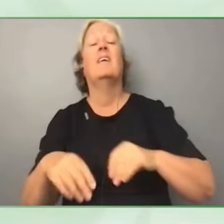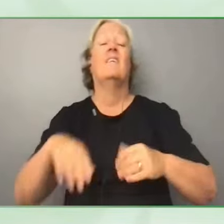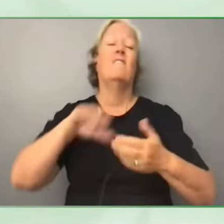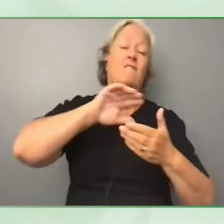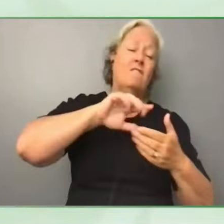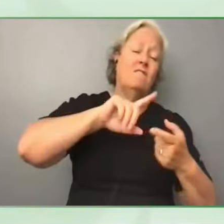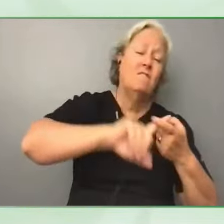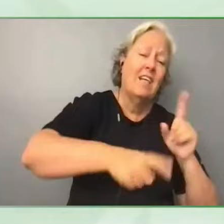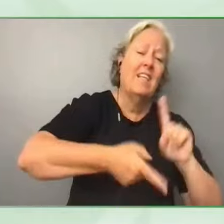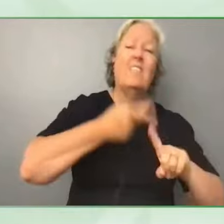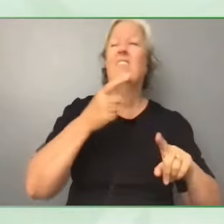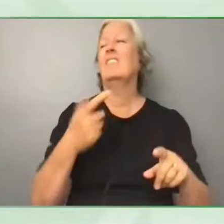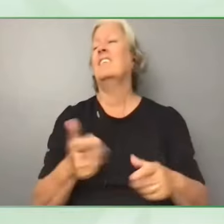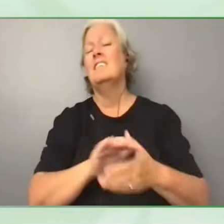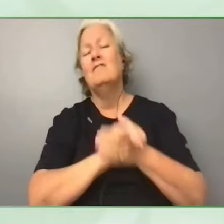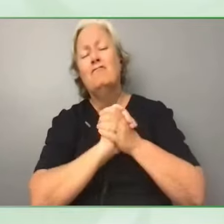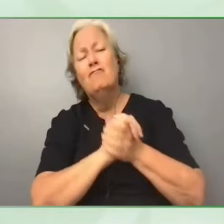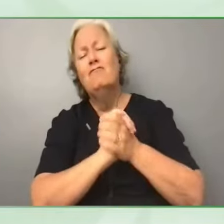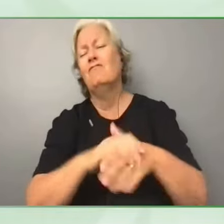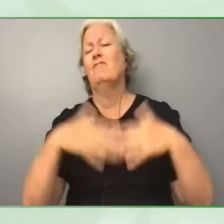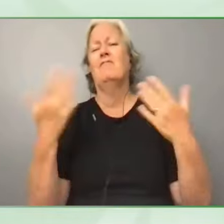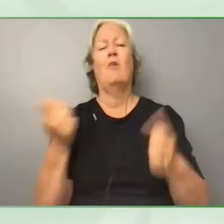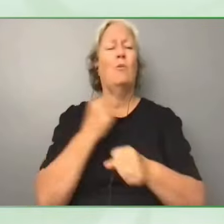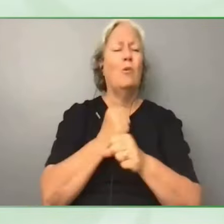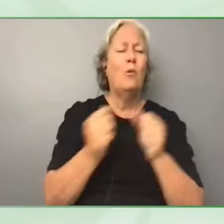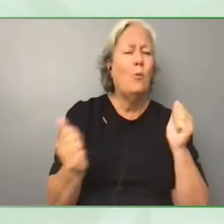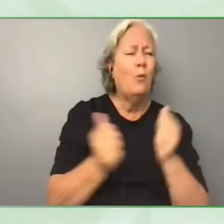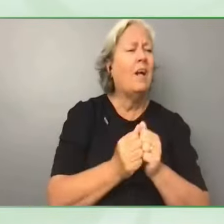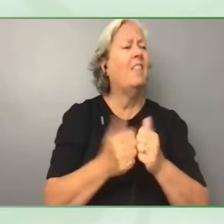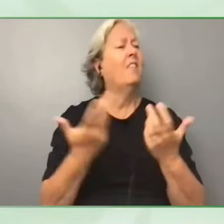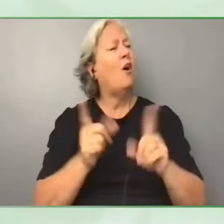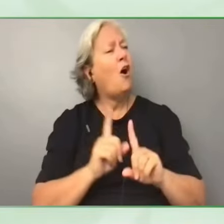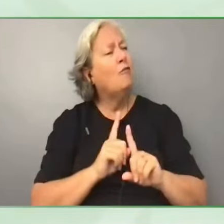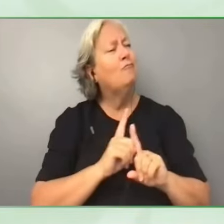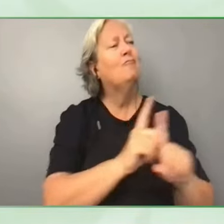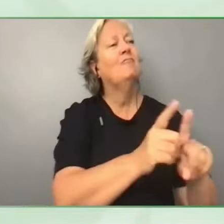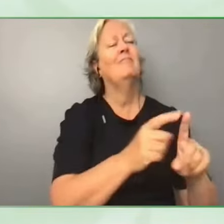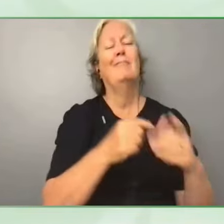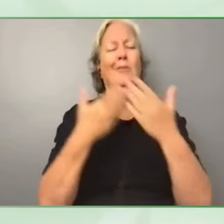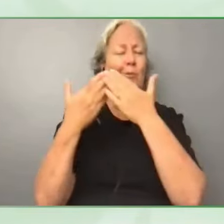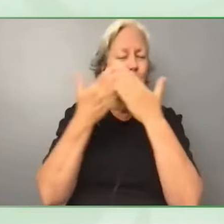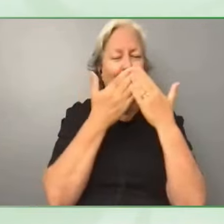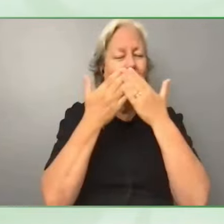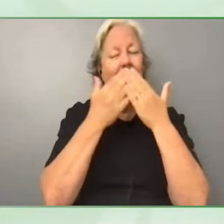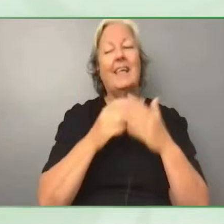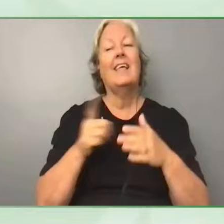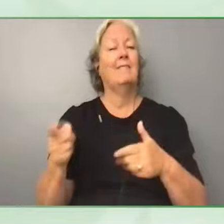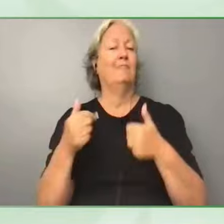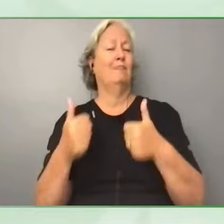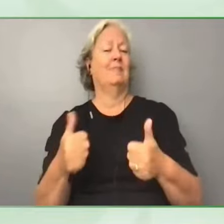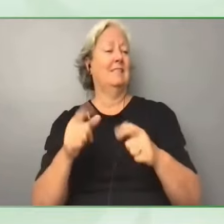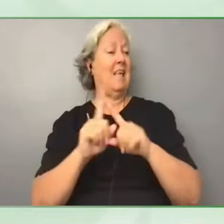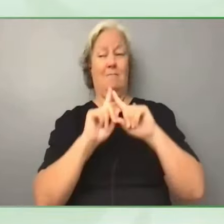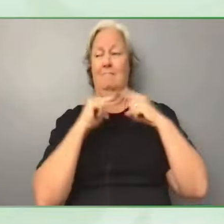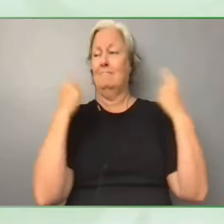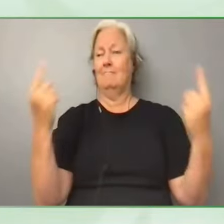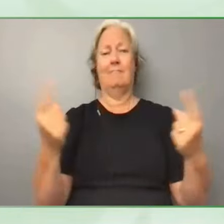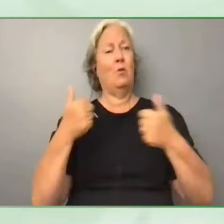to work, go to school, and that they have a very nice life in the community.